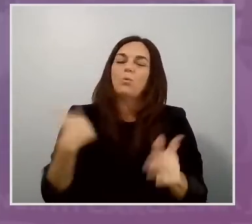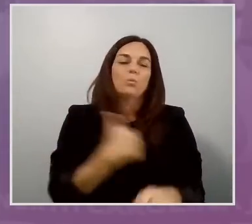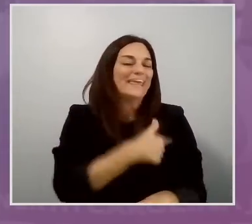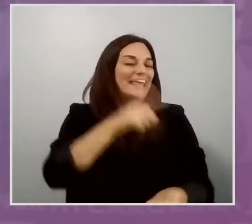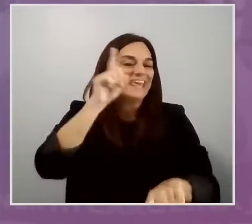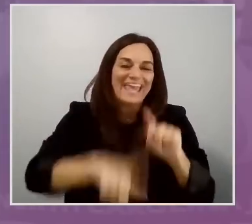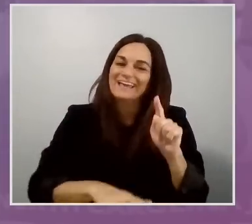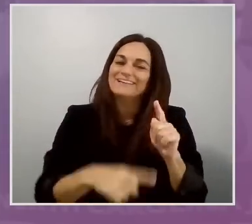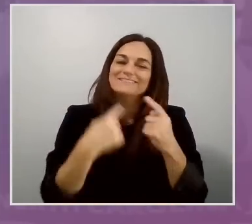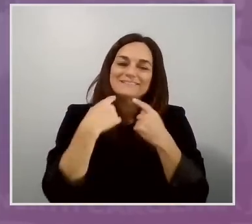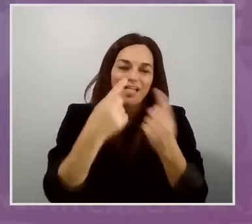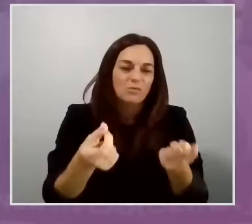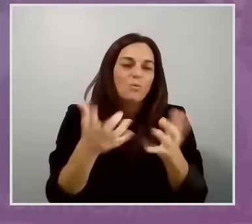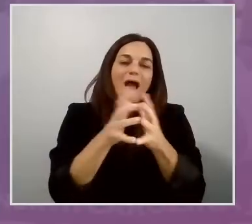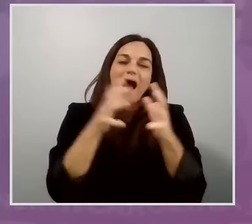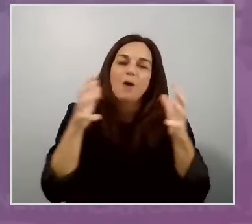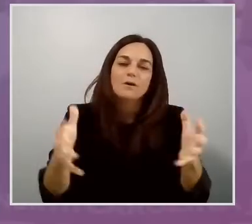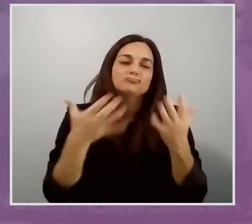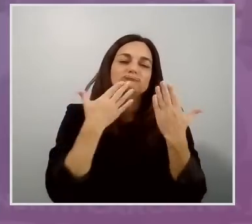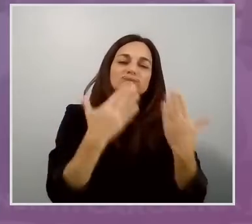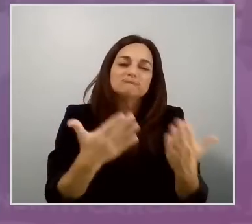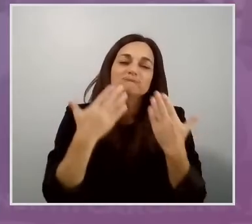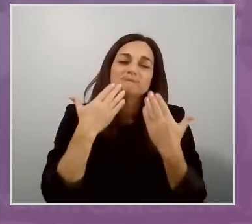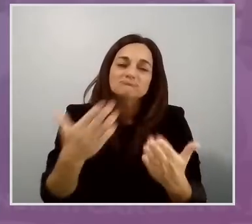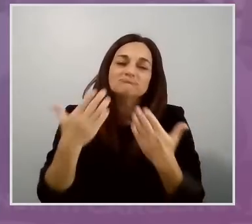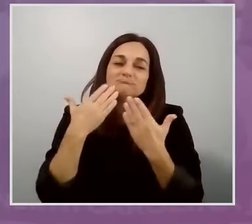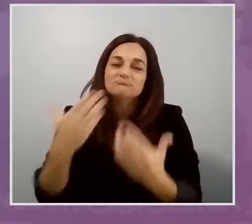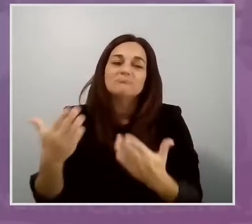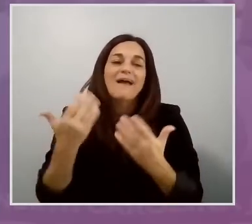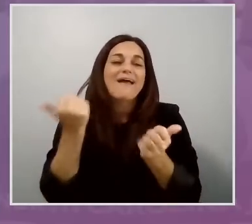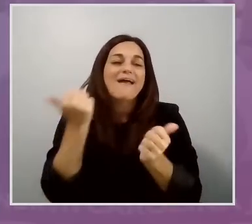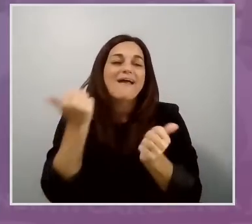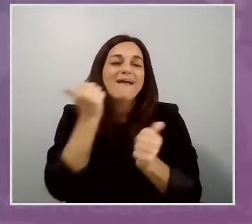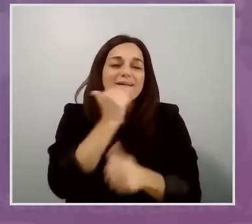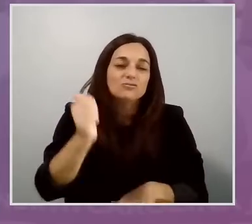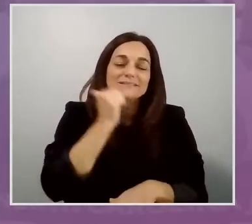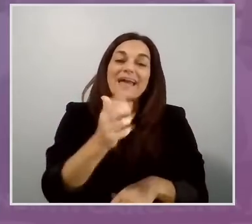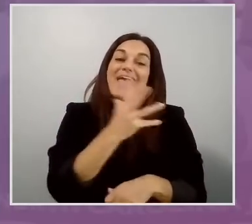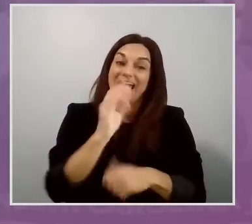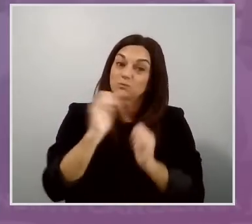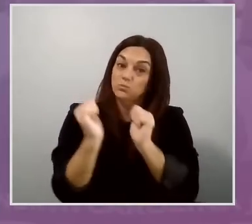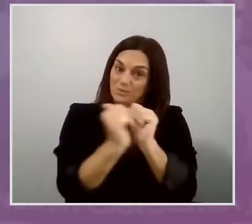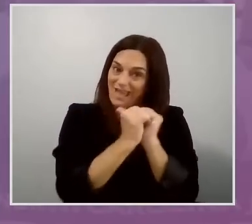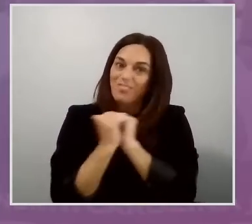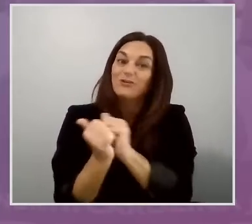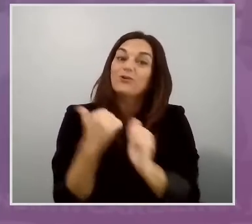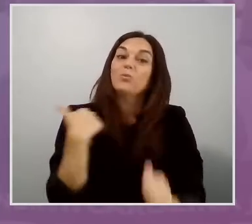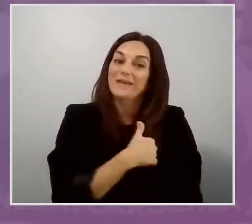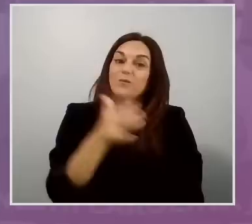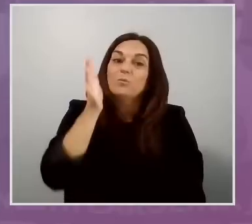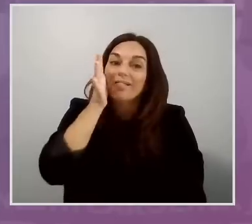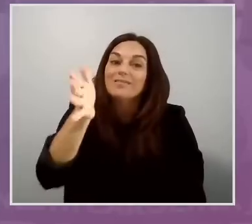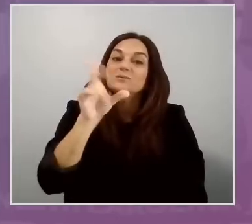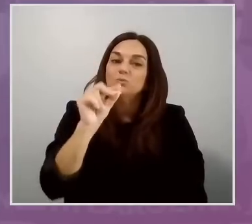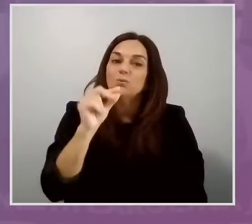AND ON BEHALF OF JOE AND MYSELF, WE CANNOT CANNOT TELL YOU HOW GRATEFUL WE ARE FOR